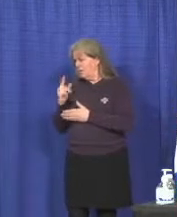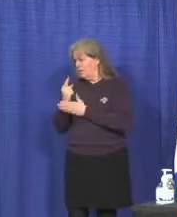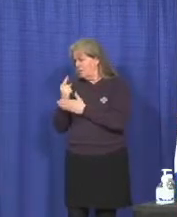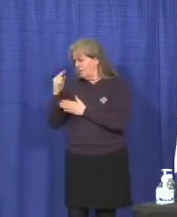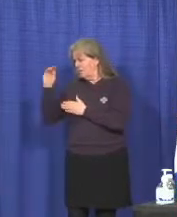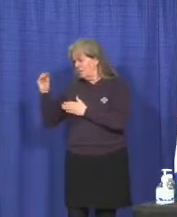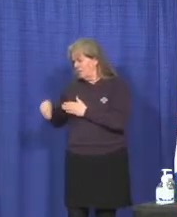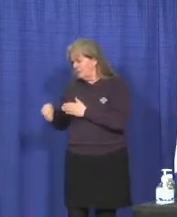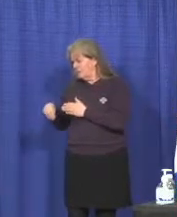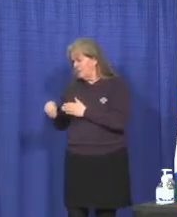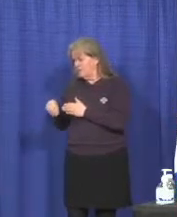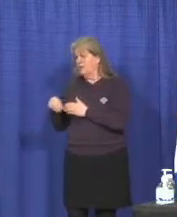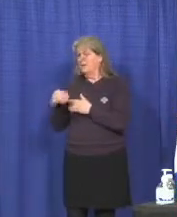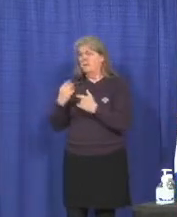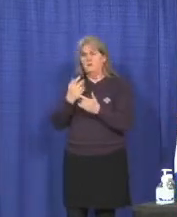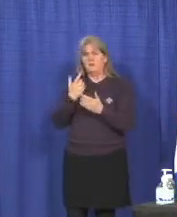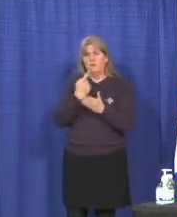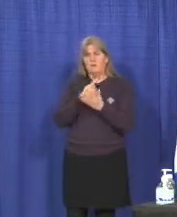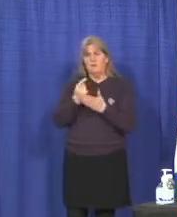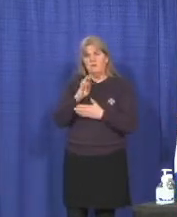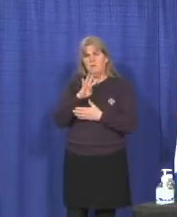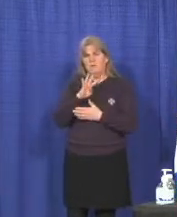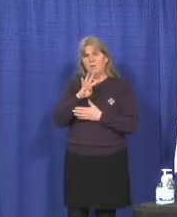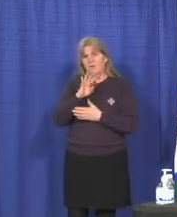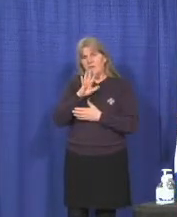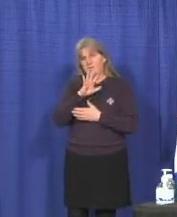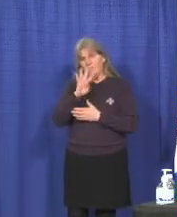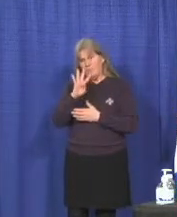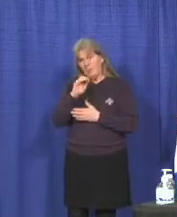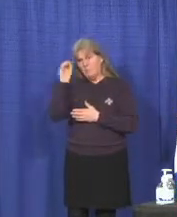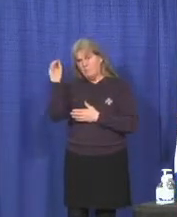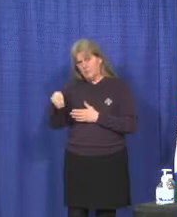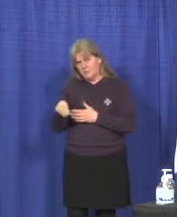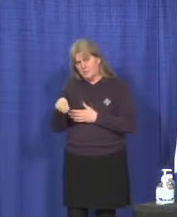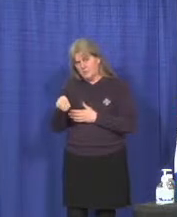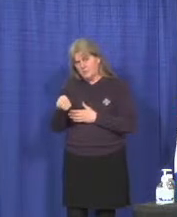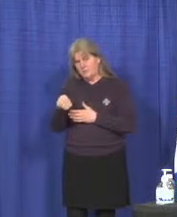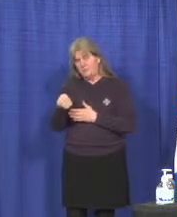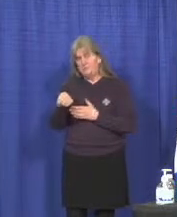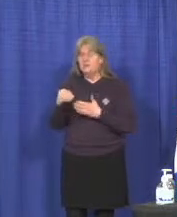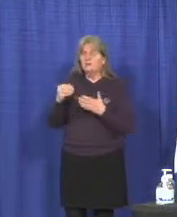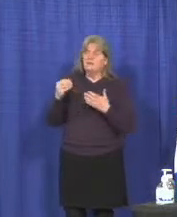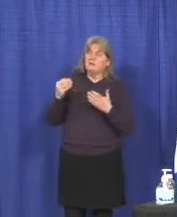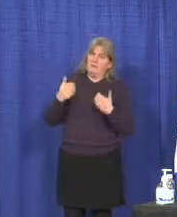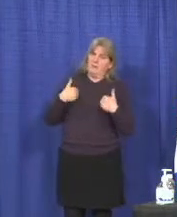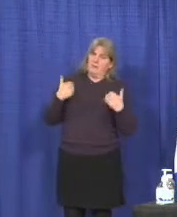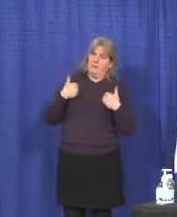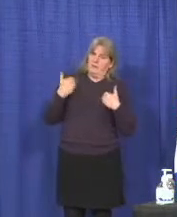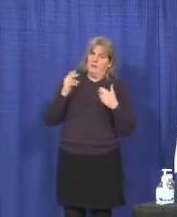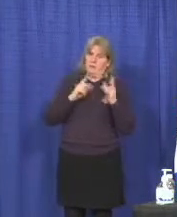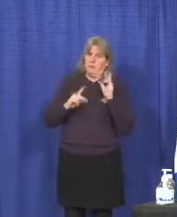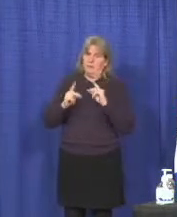week before that 52 percent.